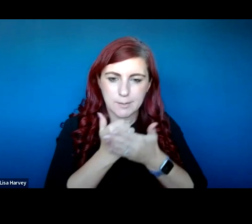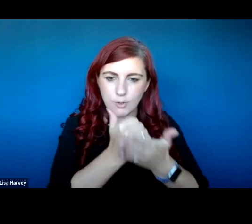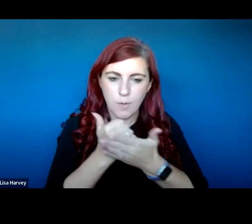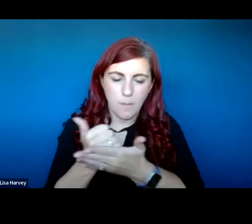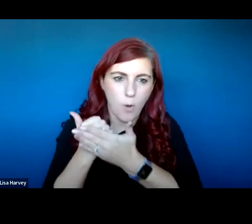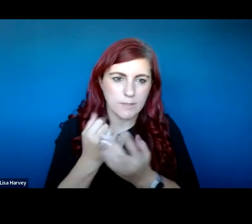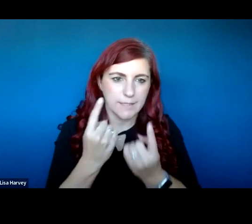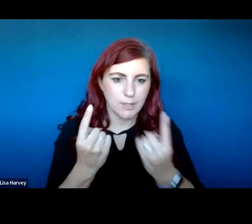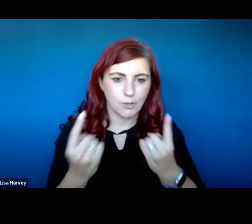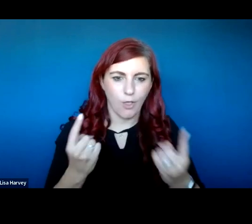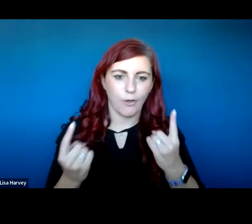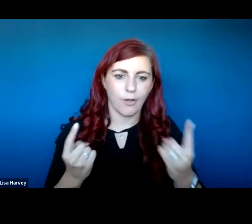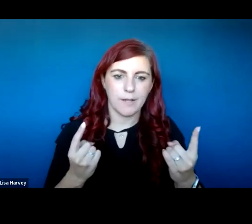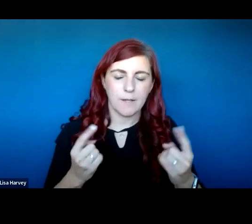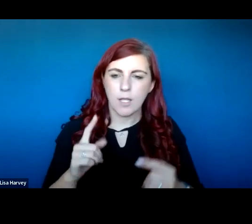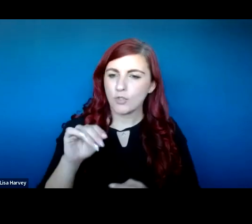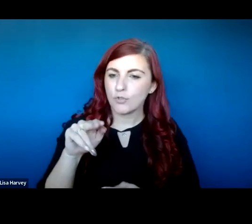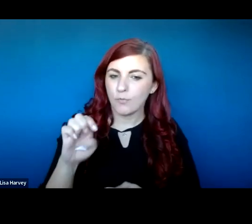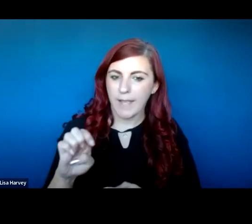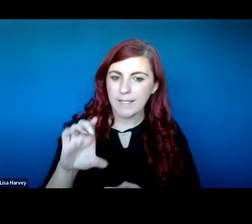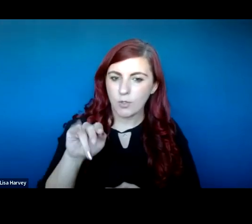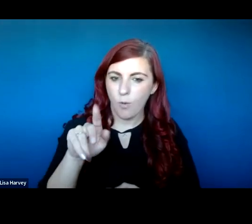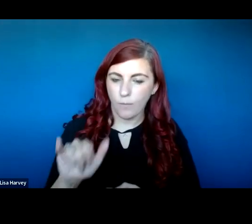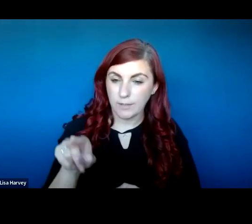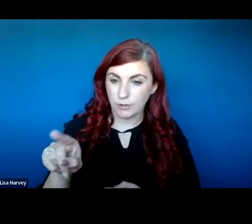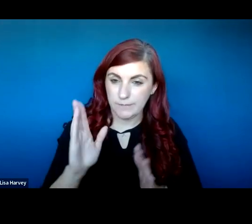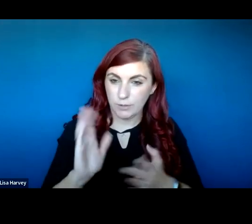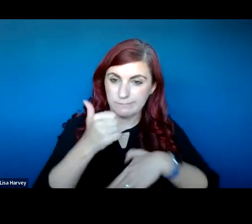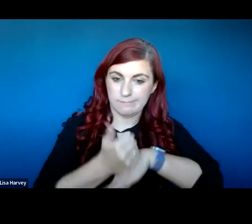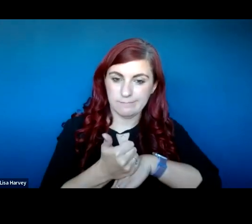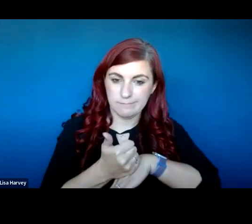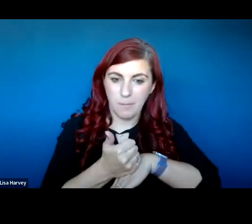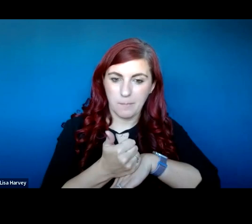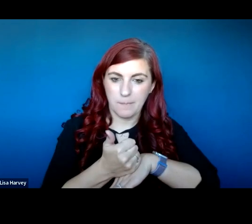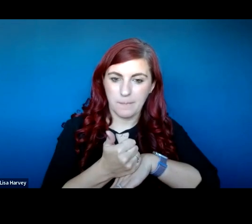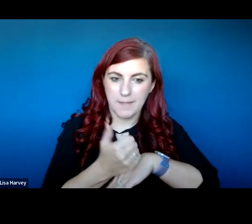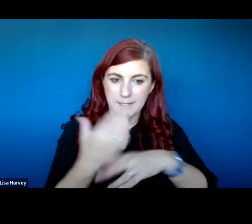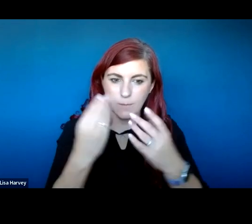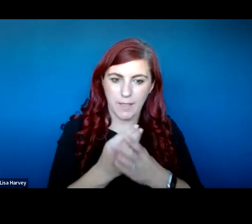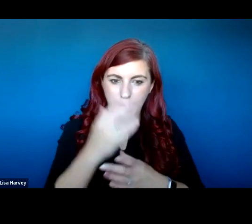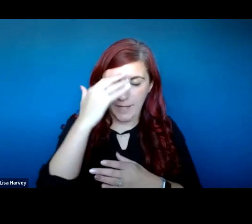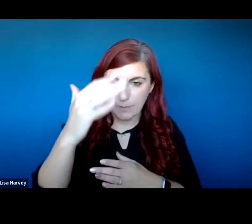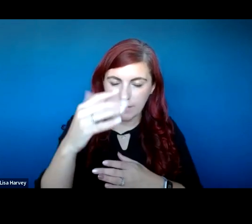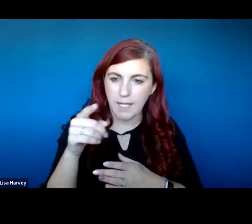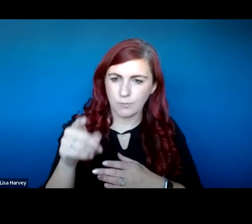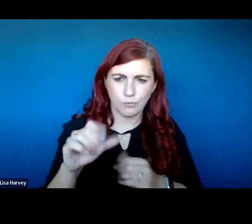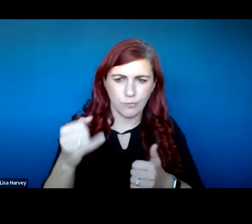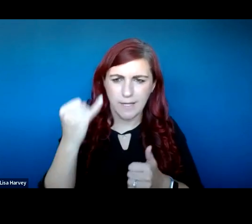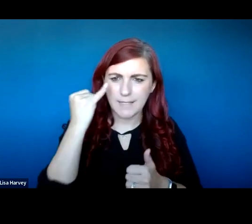of Together Academy, had an idea to make a safe place for people who have